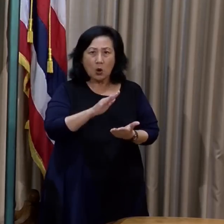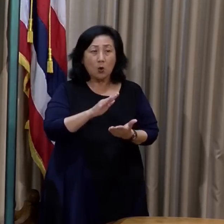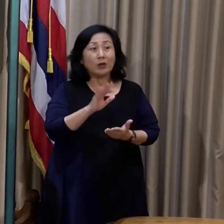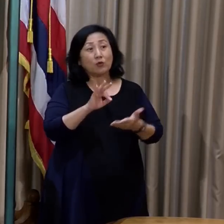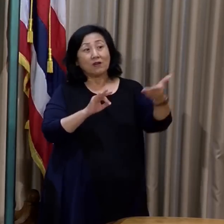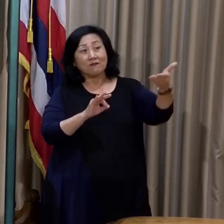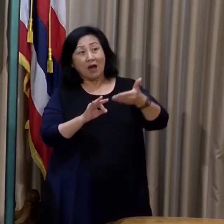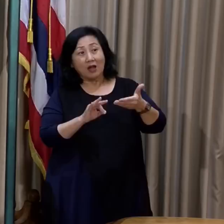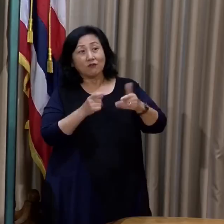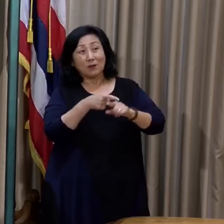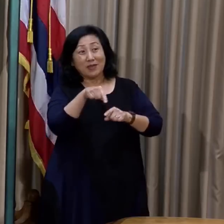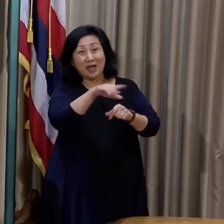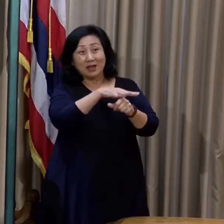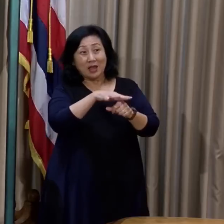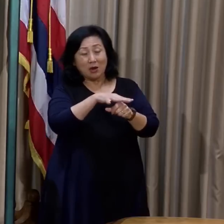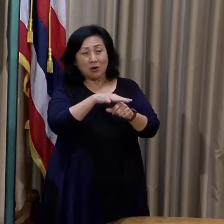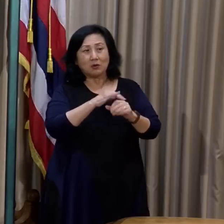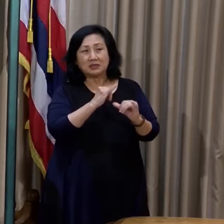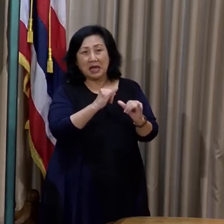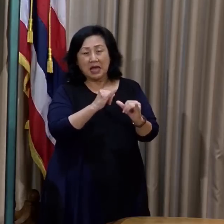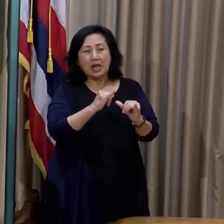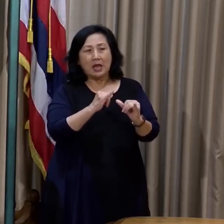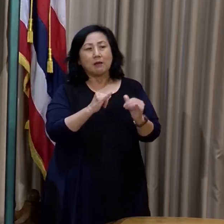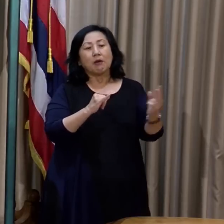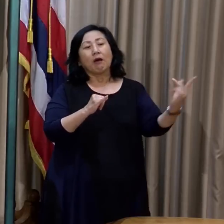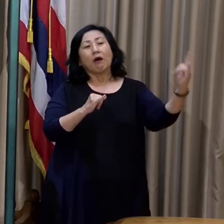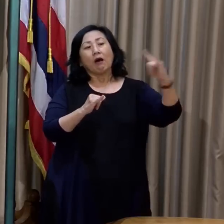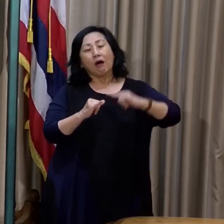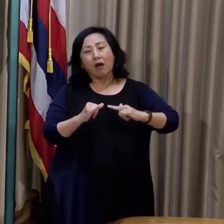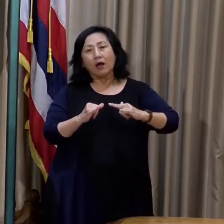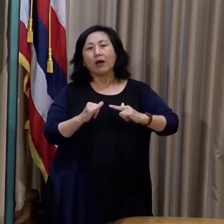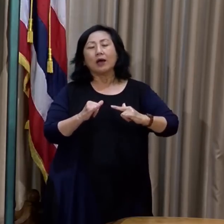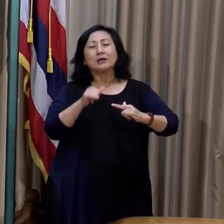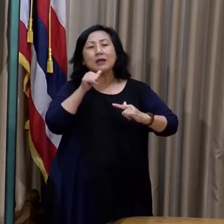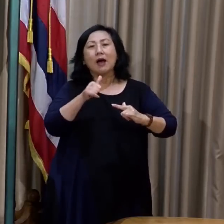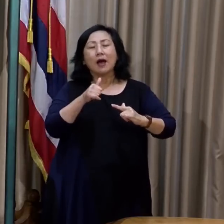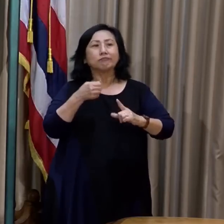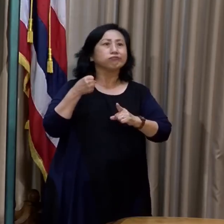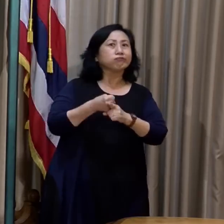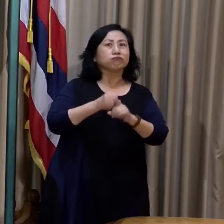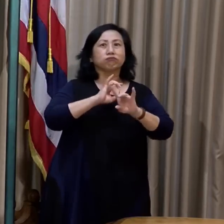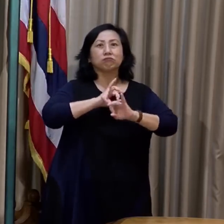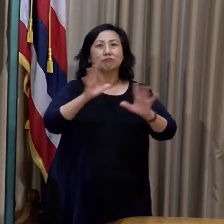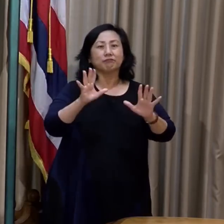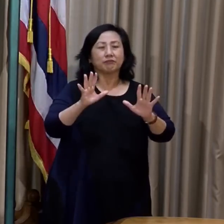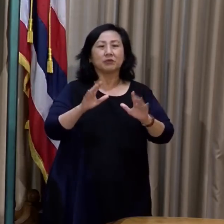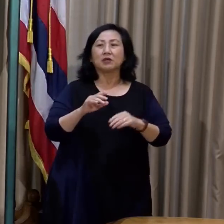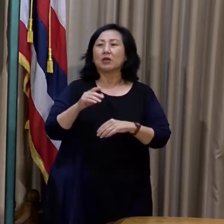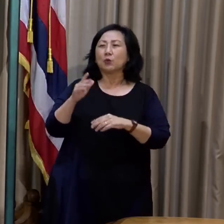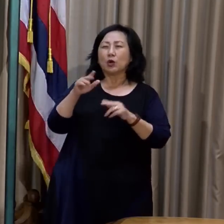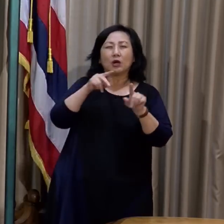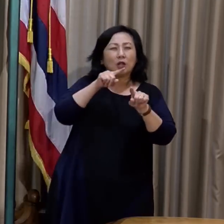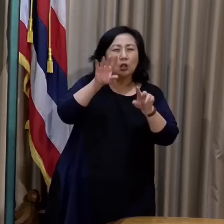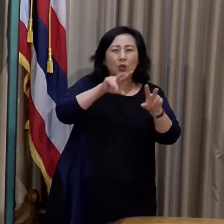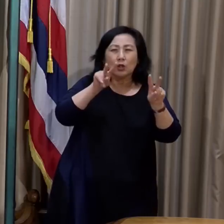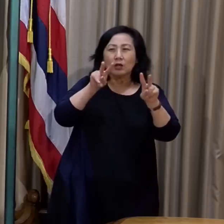OF VIRUS IS SIMILAR TO HERE IN THE ISLANDS, SO THAT IF WE INVITE GUESTS FROM THOSE